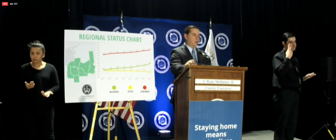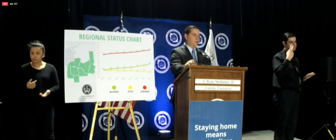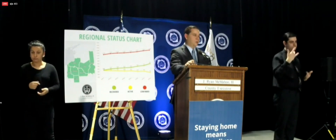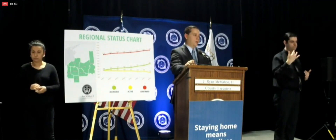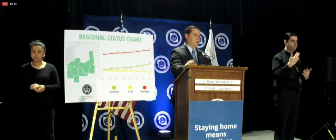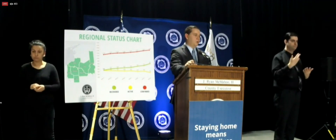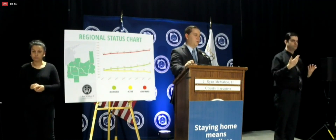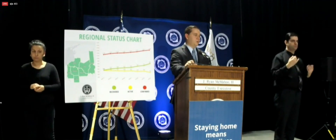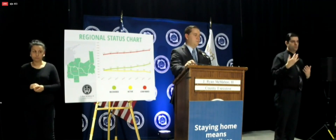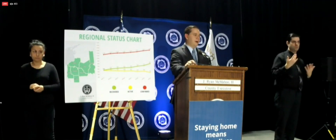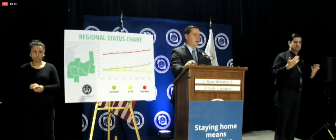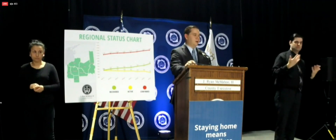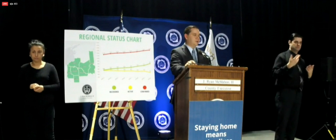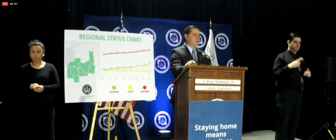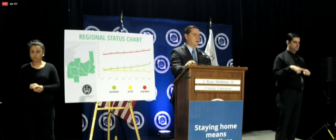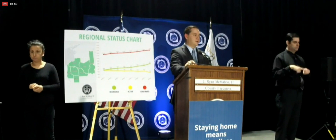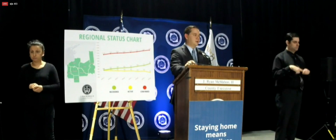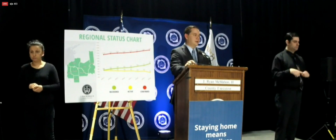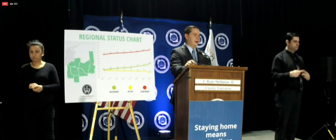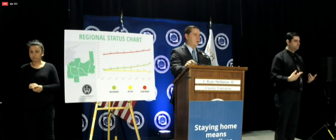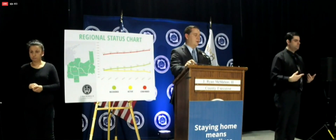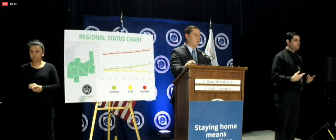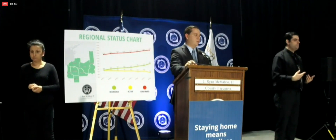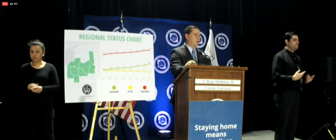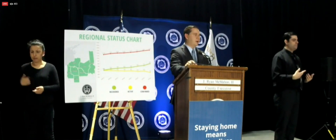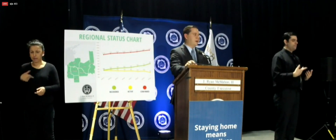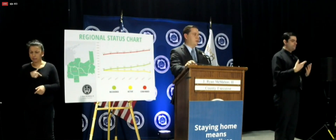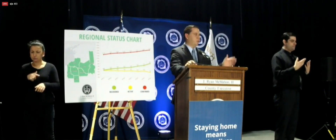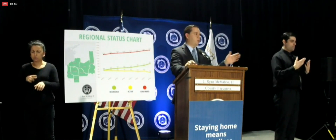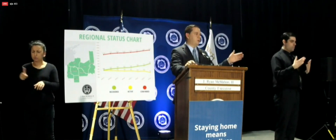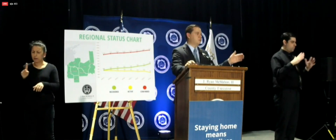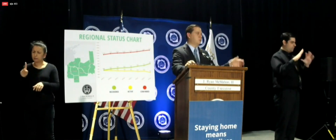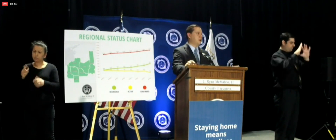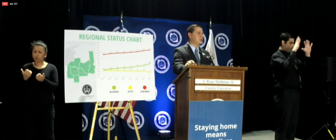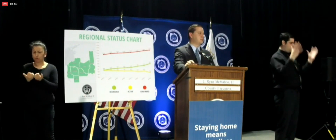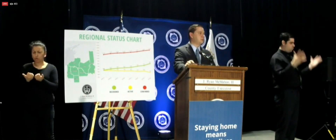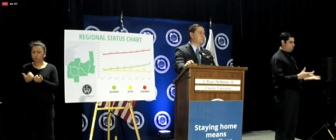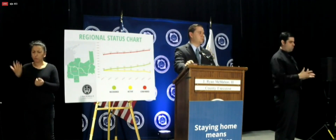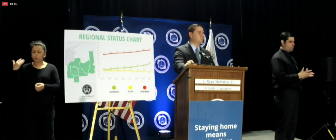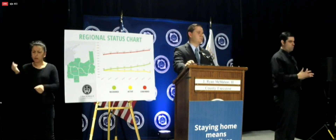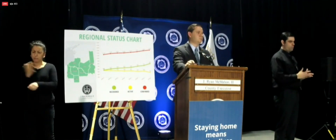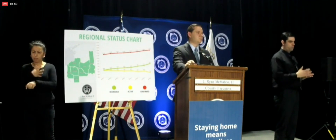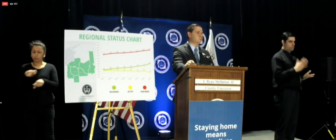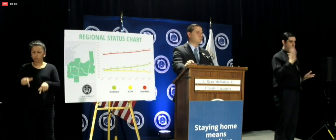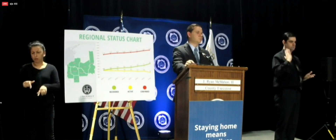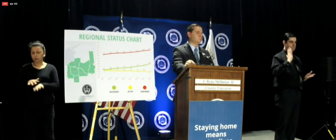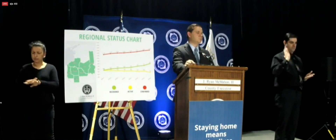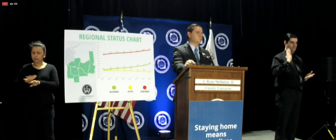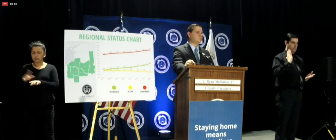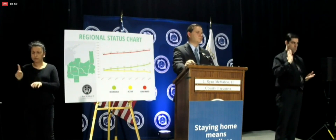SO, THAT'S KIND OF HOW IT GOES BUT I THINK THAT, OVERALL, WE'RE DOING BETTER CERTAINLY NOW THAN WE WERE AT ANY OTHER POINT IN